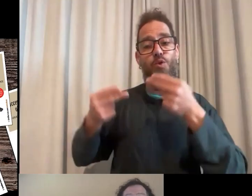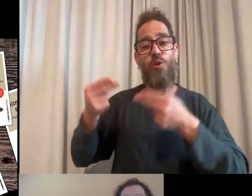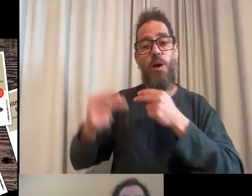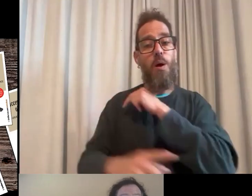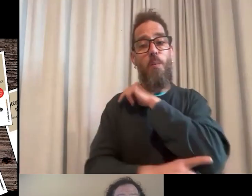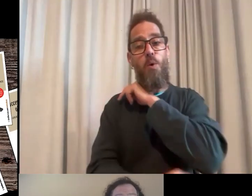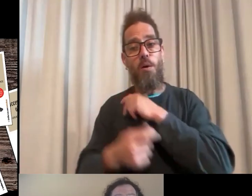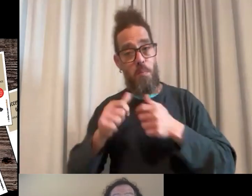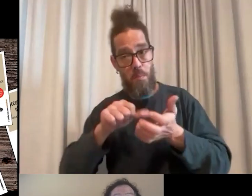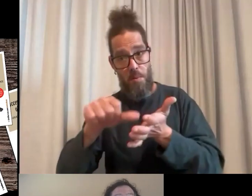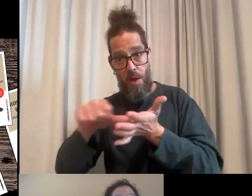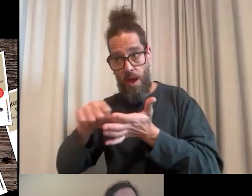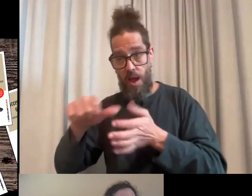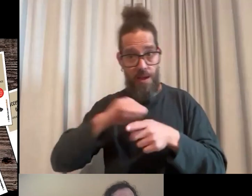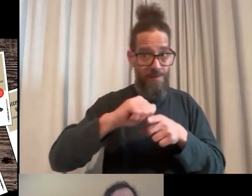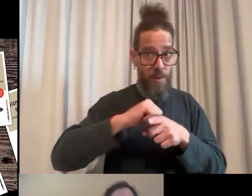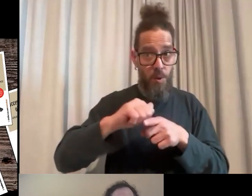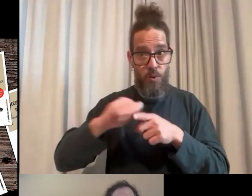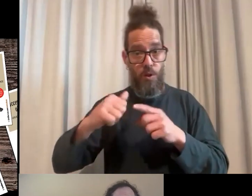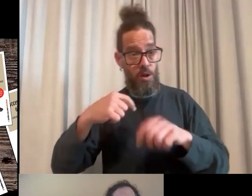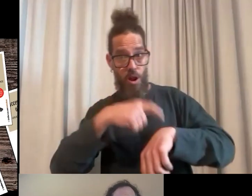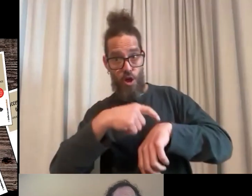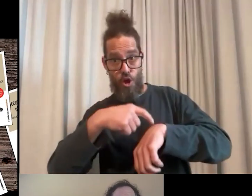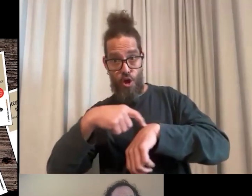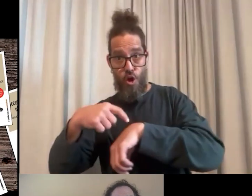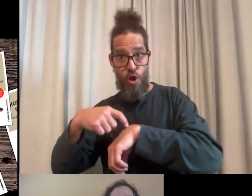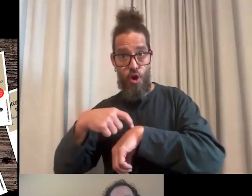probably need the training, how many hours of training per person was required.